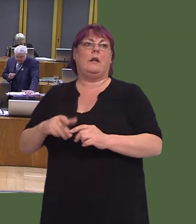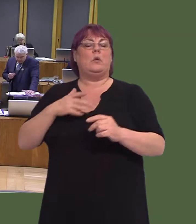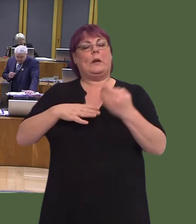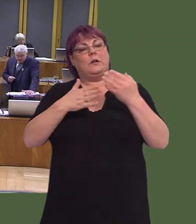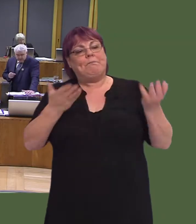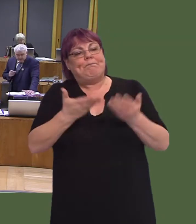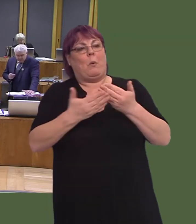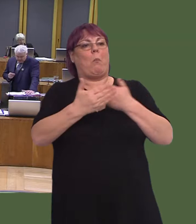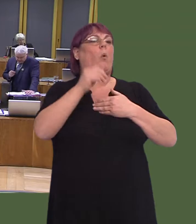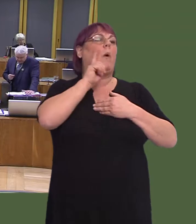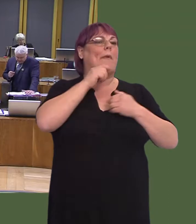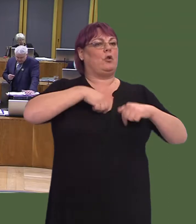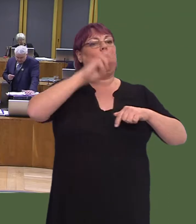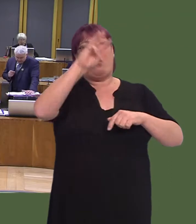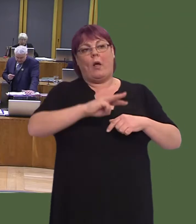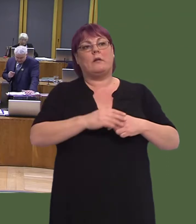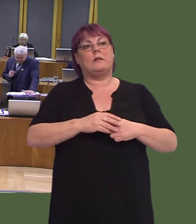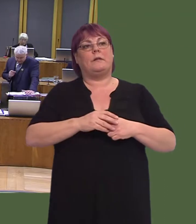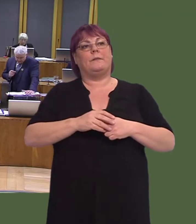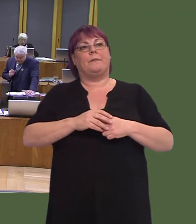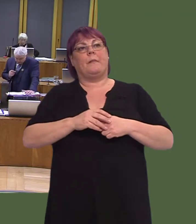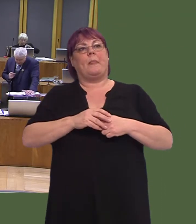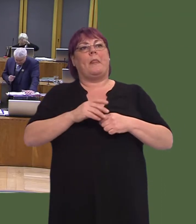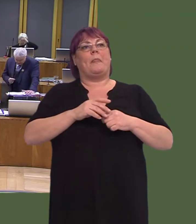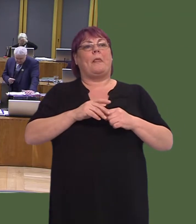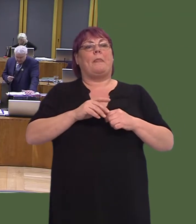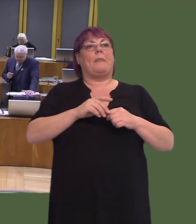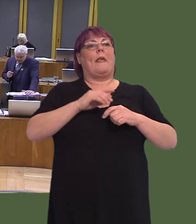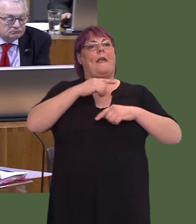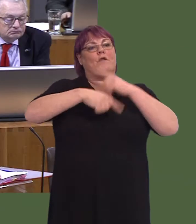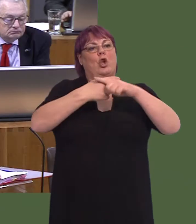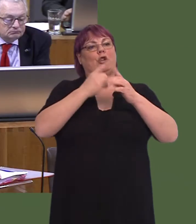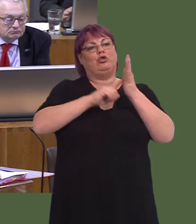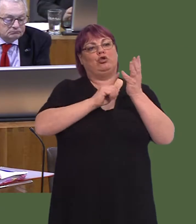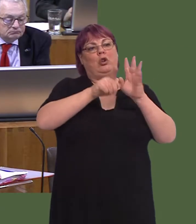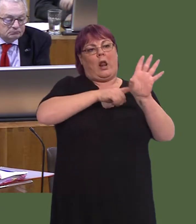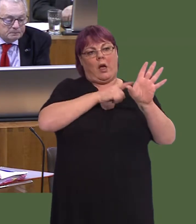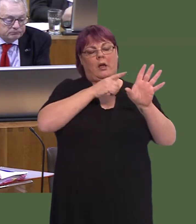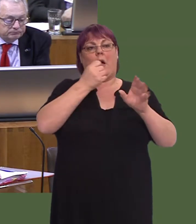Public Health Wales's Screening for Life campaign runs each July to raise awareness of access